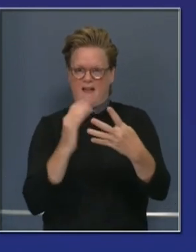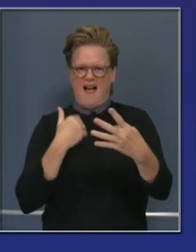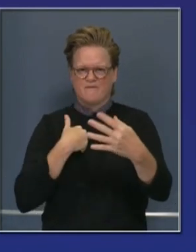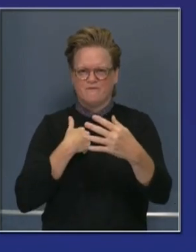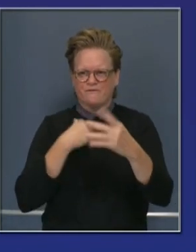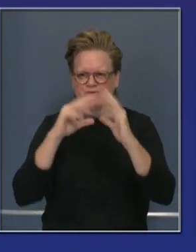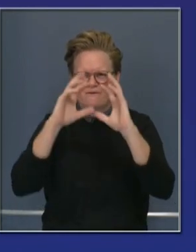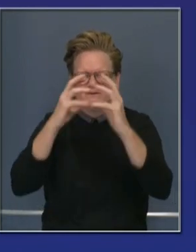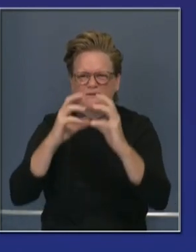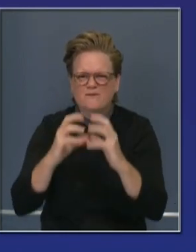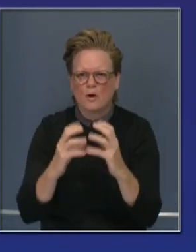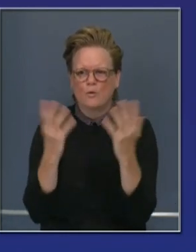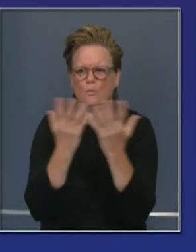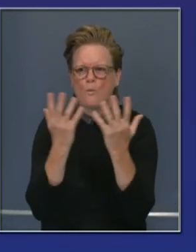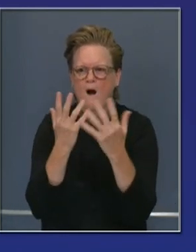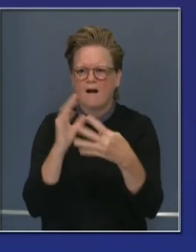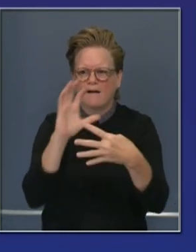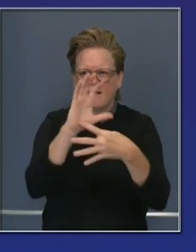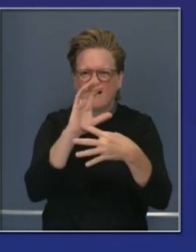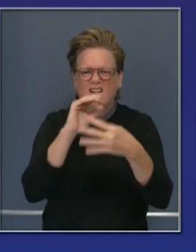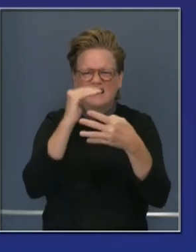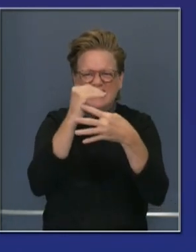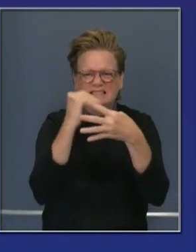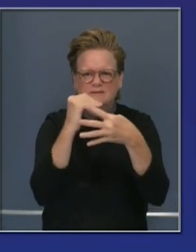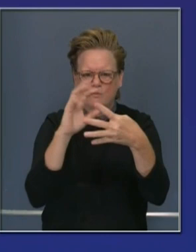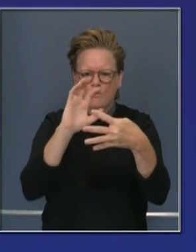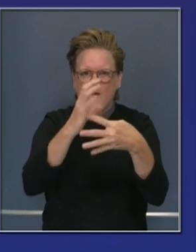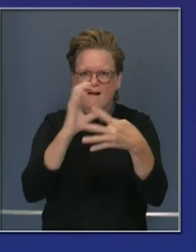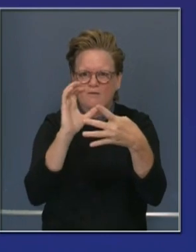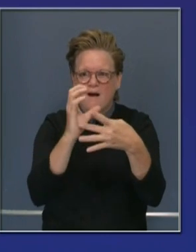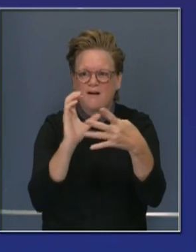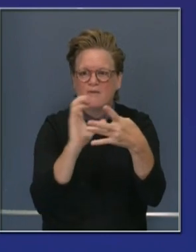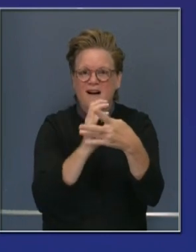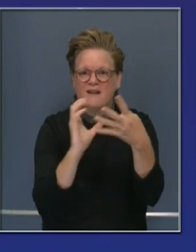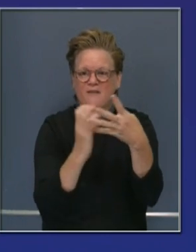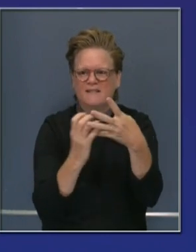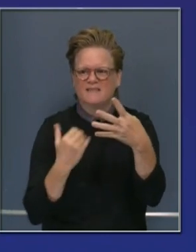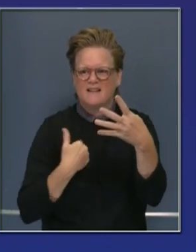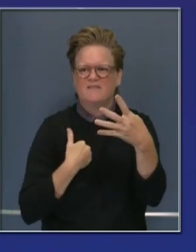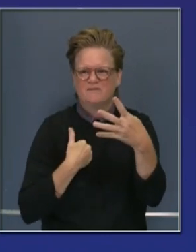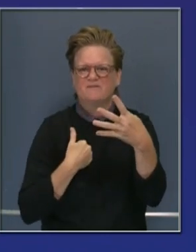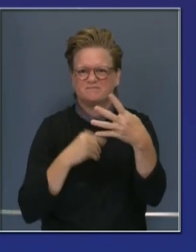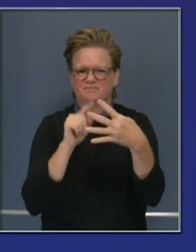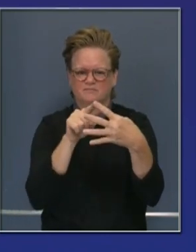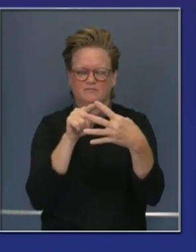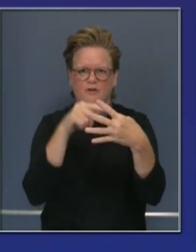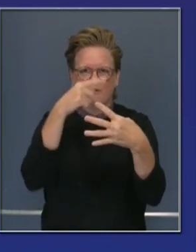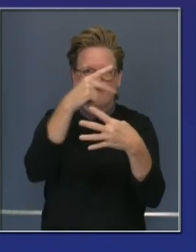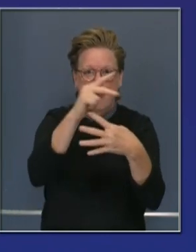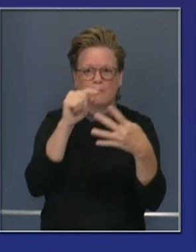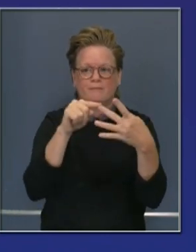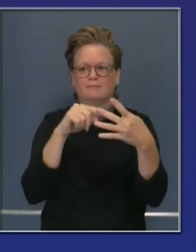A GREEN LIGHT THAT SAYS GO BACK TO HOW THINGS ARE OR BACK TO THE PRE-PANDEMIC MINDSET. QUITE THE CONTRARY THESE ARE THE GUIDELINES, THESE COLOR- CODED COUNTY GUIDELINES, THAT WE ARE PUTTING FORWARD. IT'S TO GET US THROUGH THIS FLU